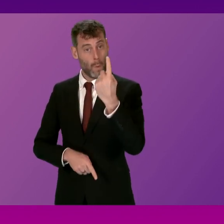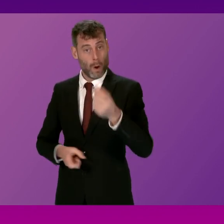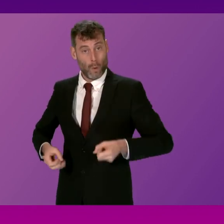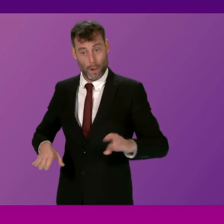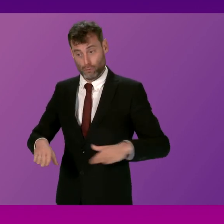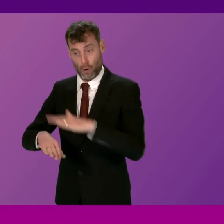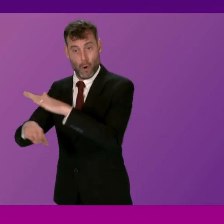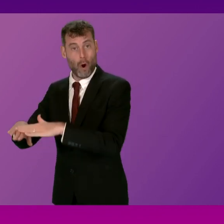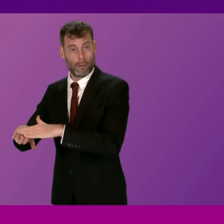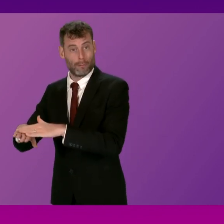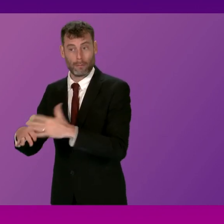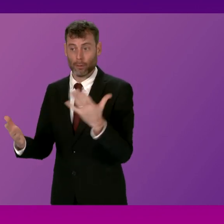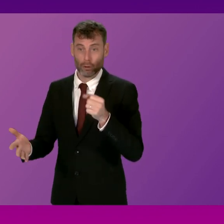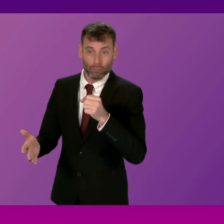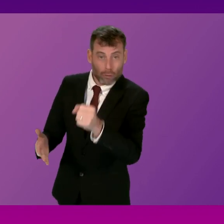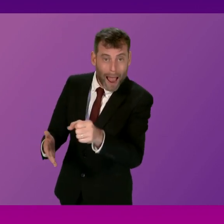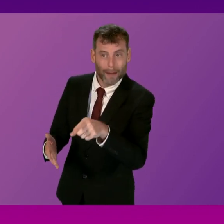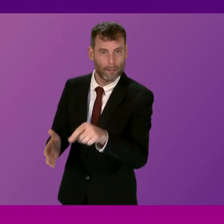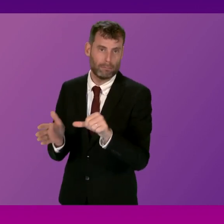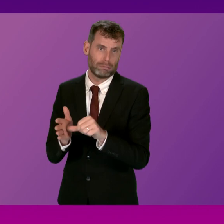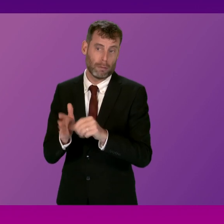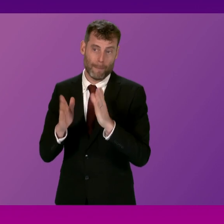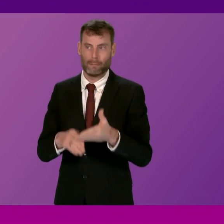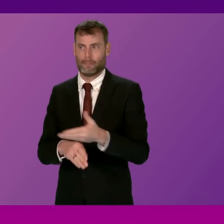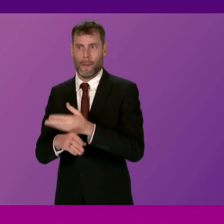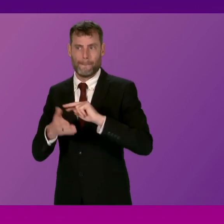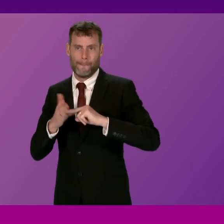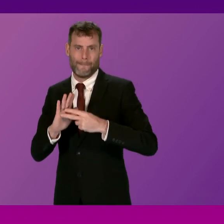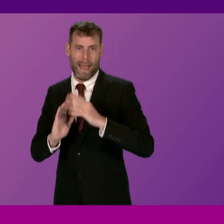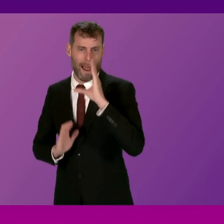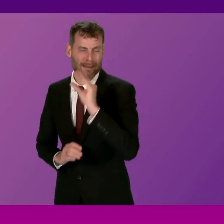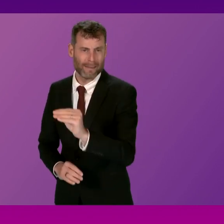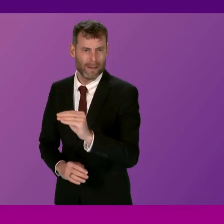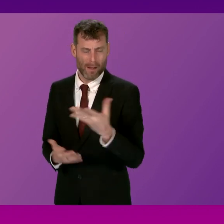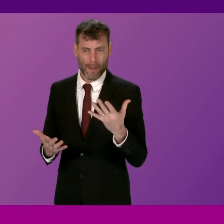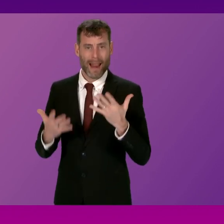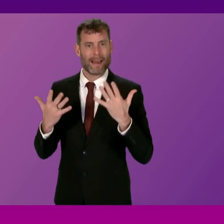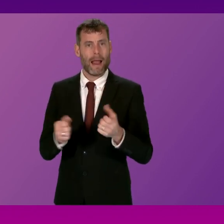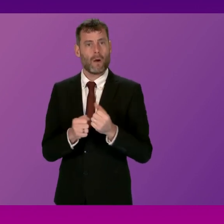Now, as a result of a hastily implemented low-emission zone in the city, the black cabs